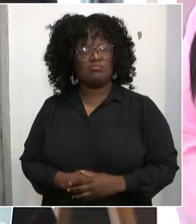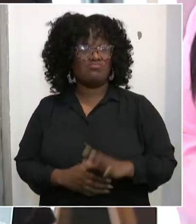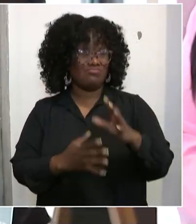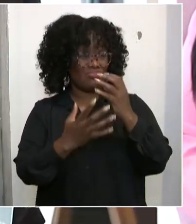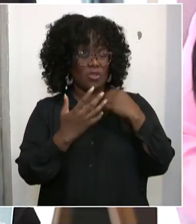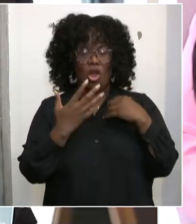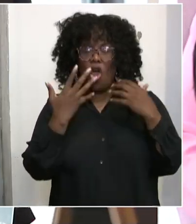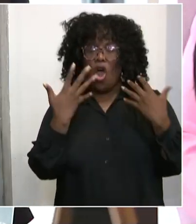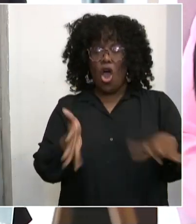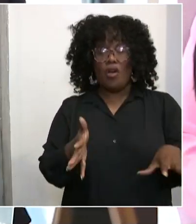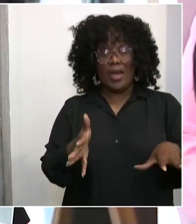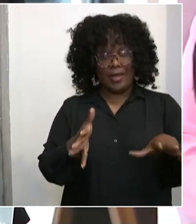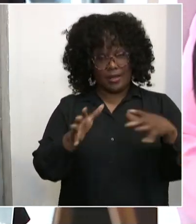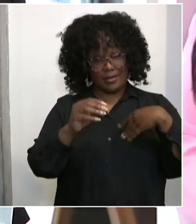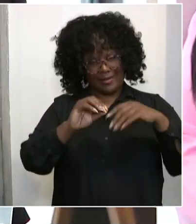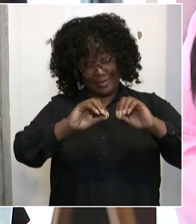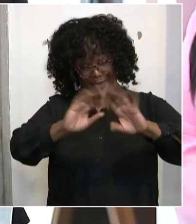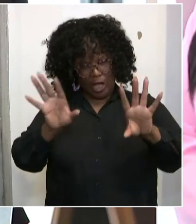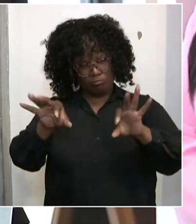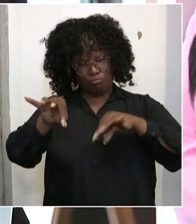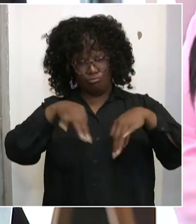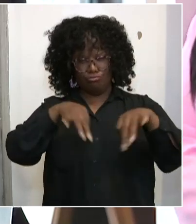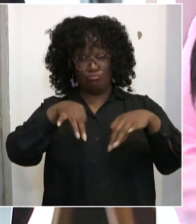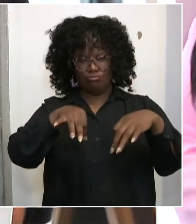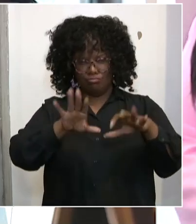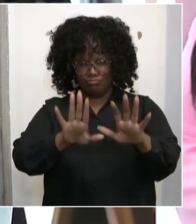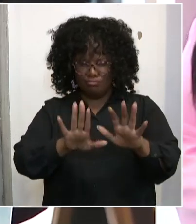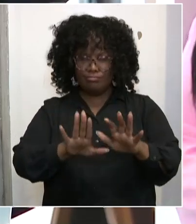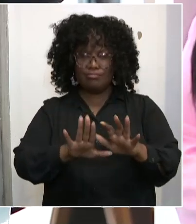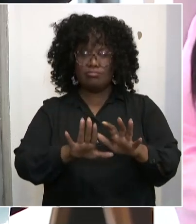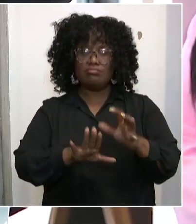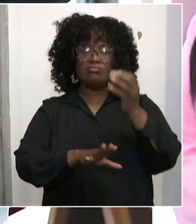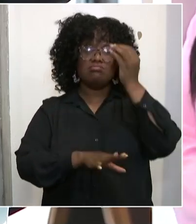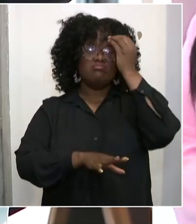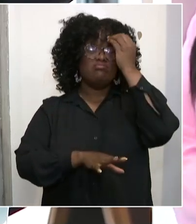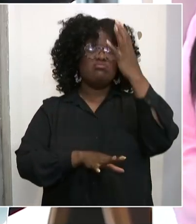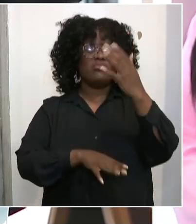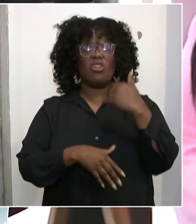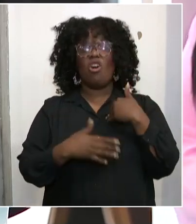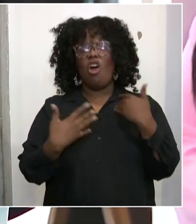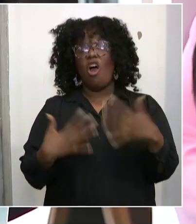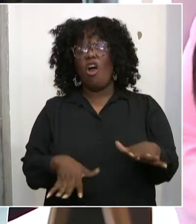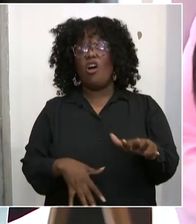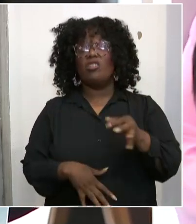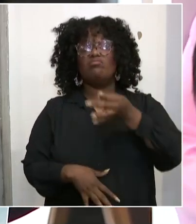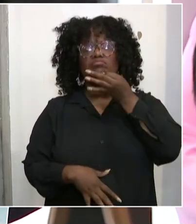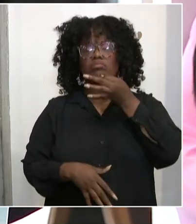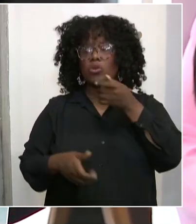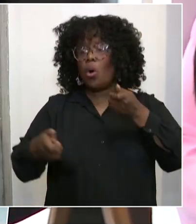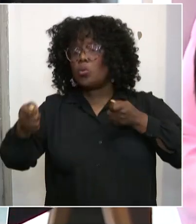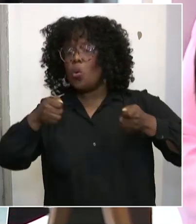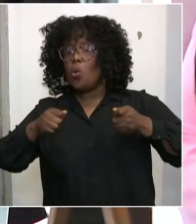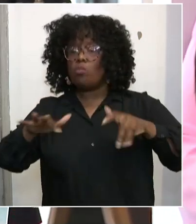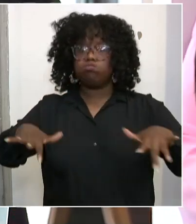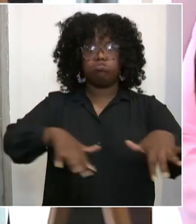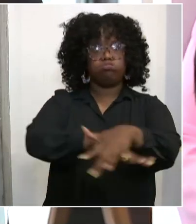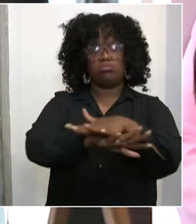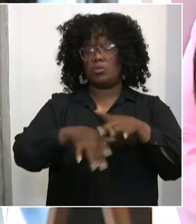um we are really the experts in this space when we come when it comes to crowd management, but I also am very, very clear about the fact that our,